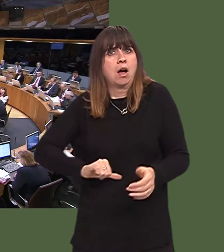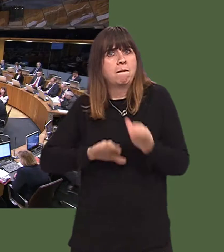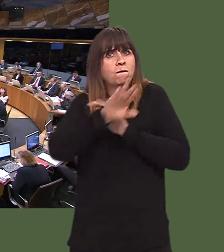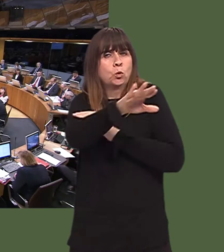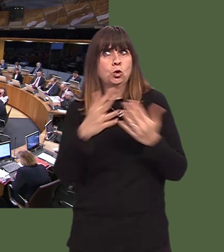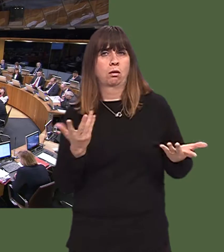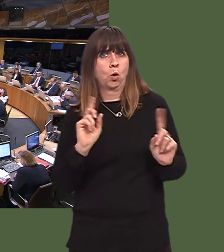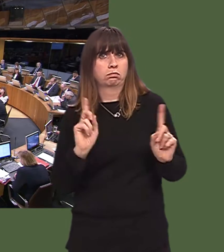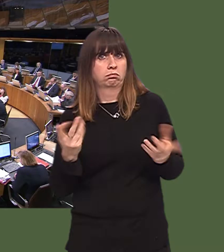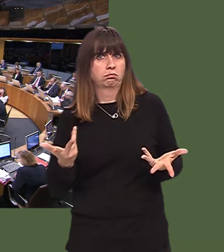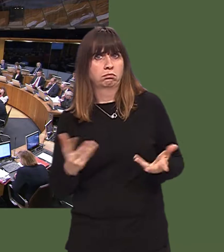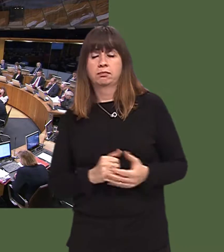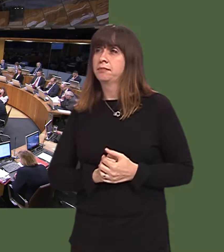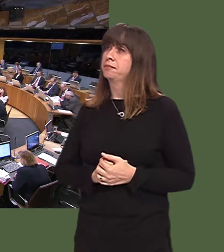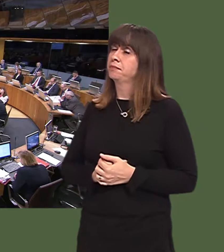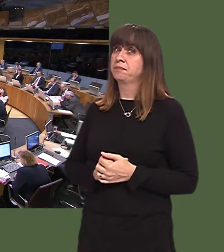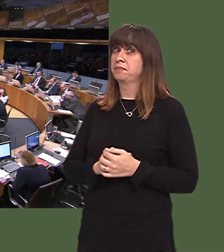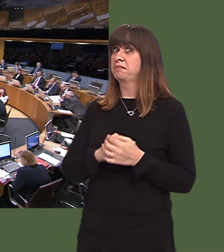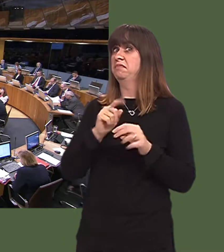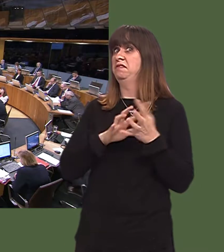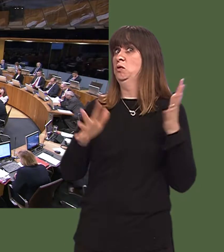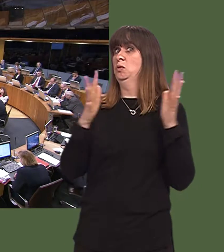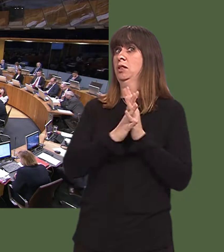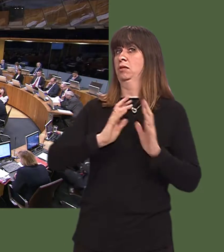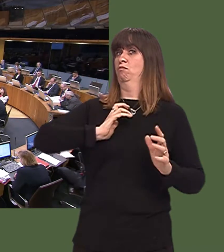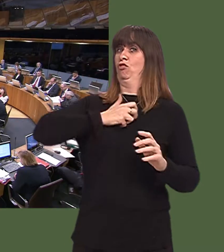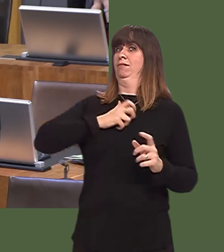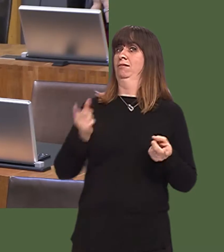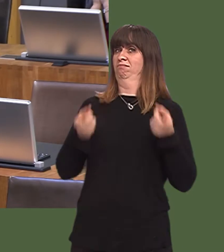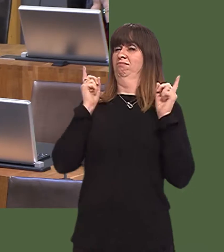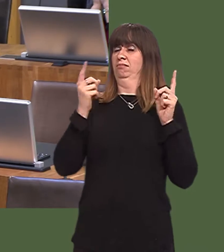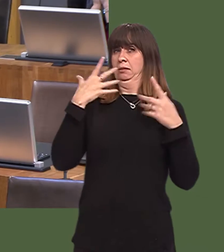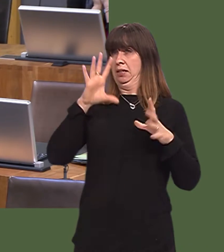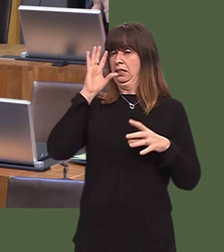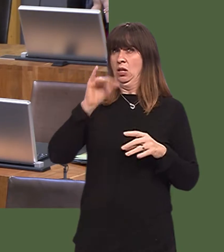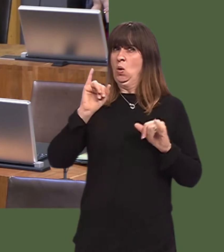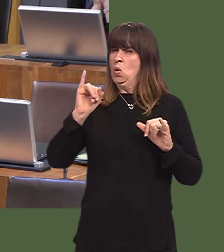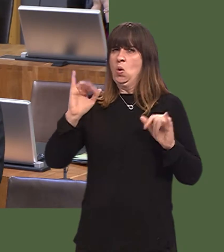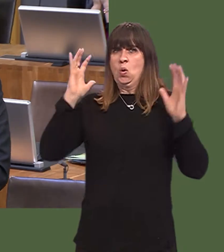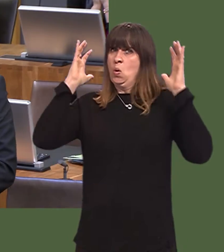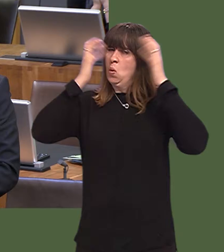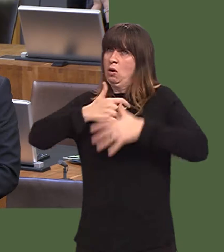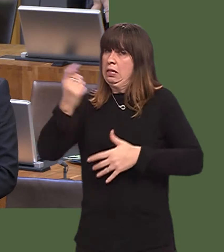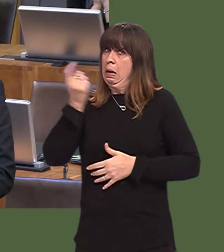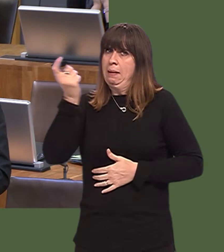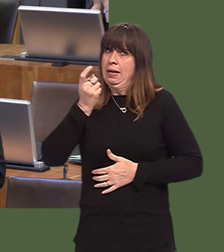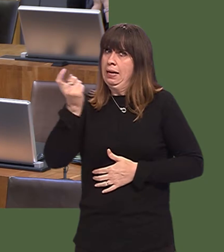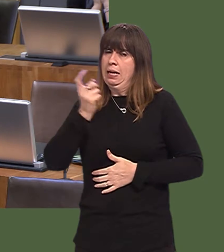Carwyn Jones: I heard the comments of Mr Roberts, the FUWís president, last week, when he expressed his concern about a perfect storm, and he is right to do so.